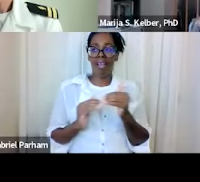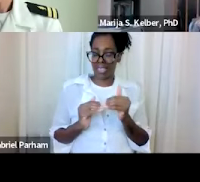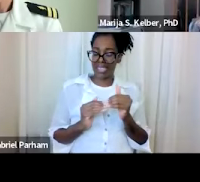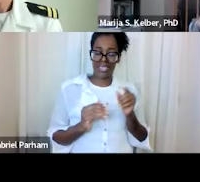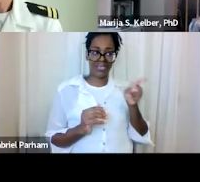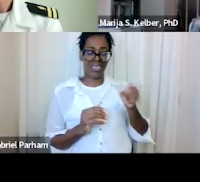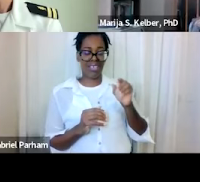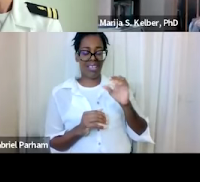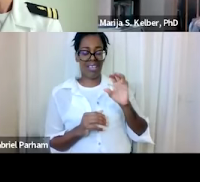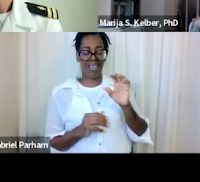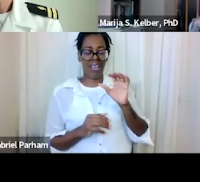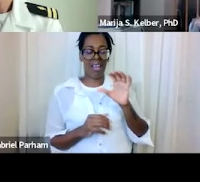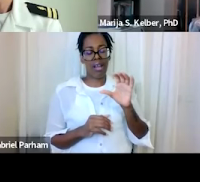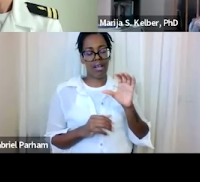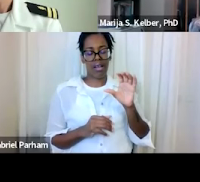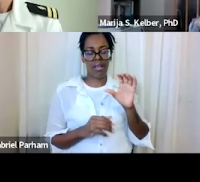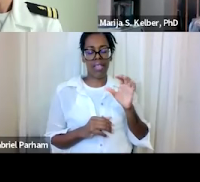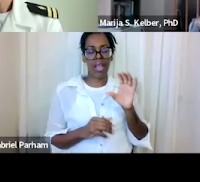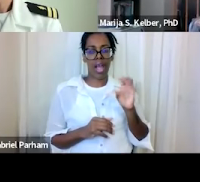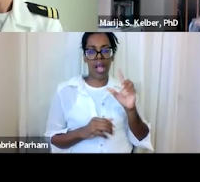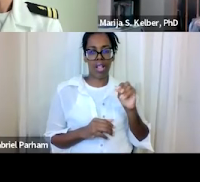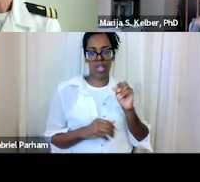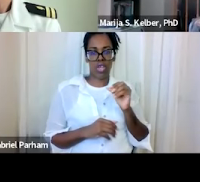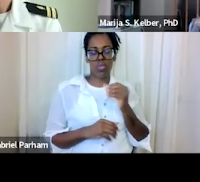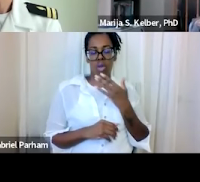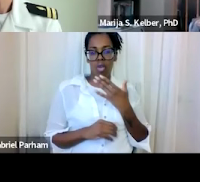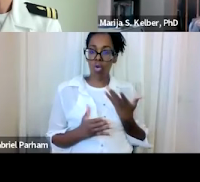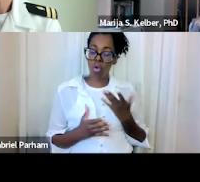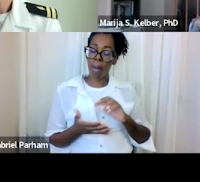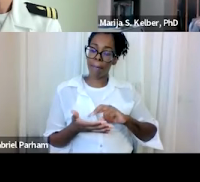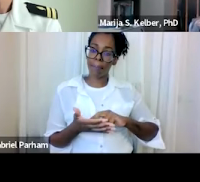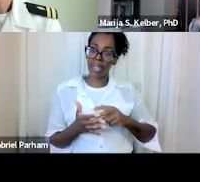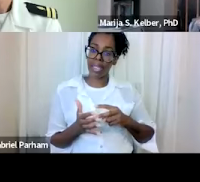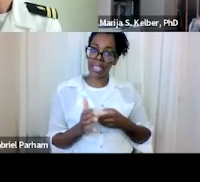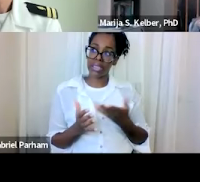"It's very hard to talk about your inner child if you don't know where you're sleeping tonight," and that can be a struggle for a lot of veterans.